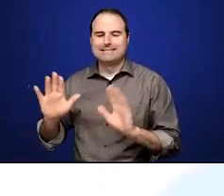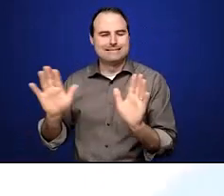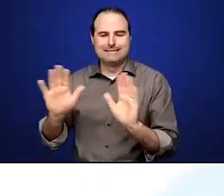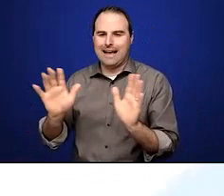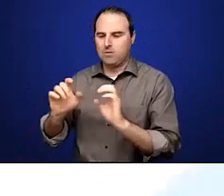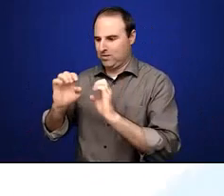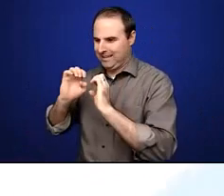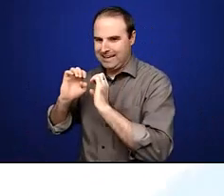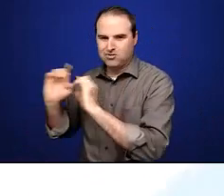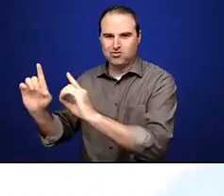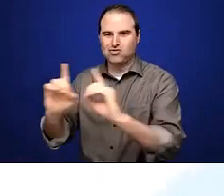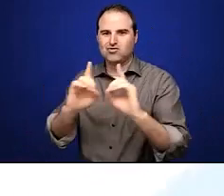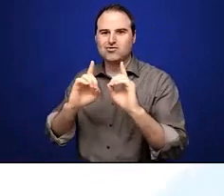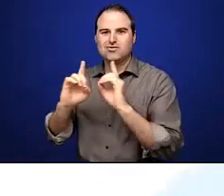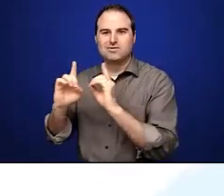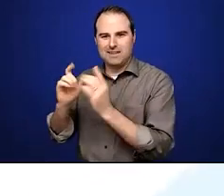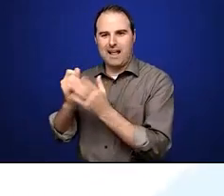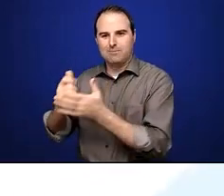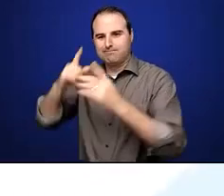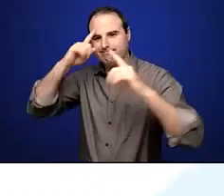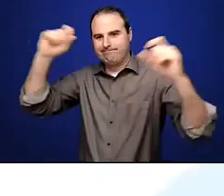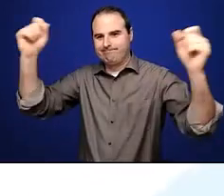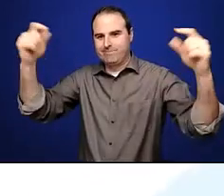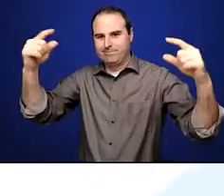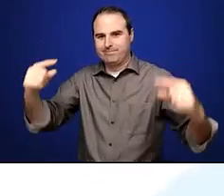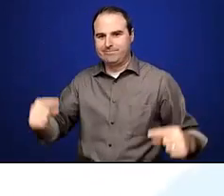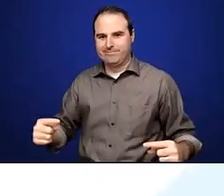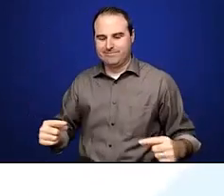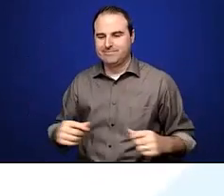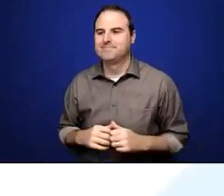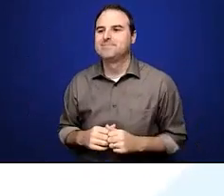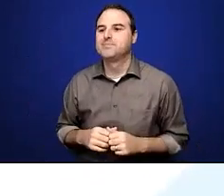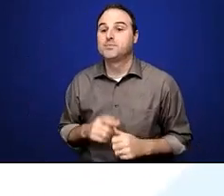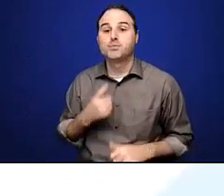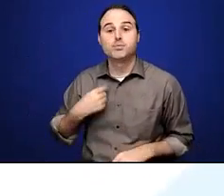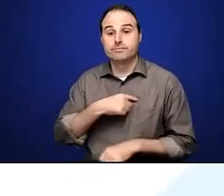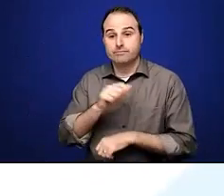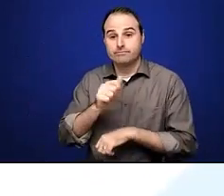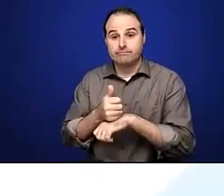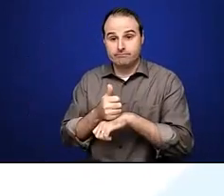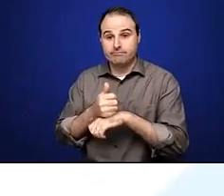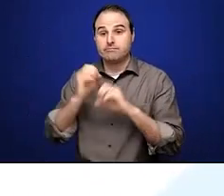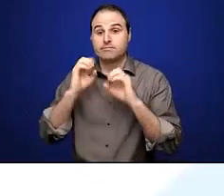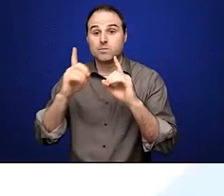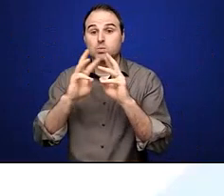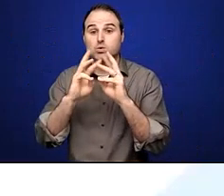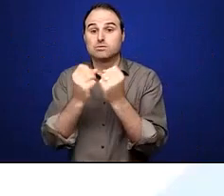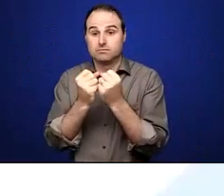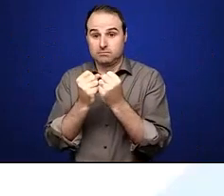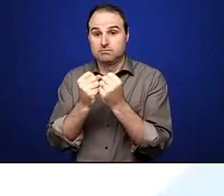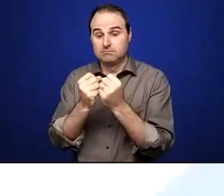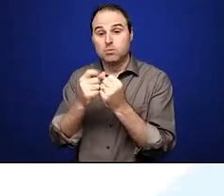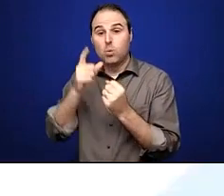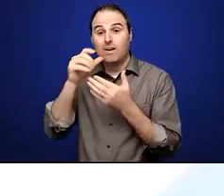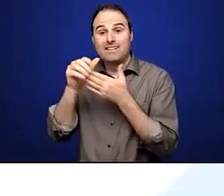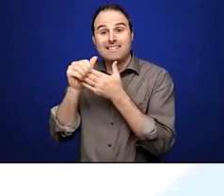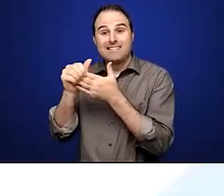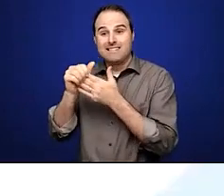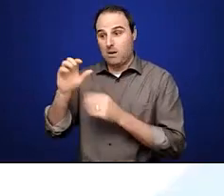And so from this, we created educational workshops that were led by an occupational therapist and person with lived experience,